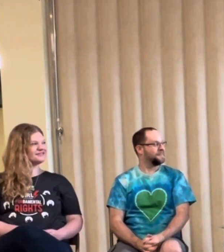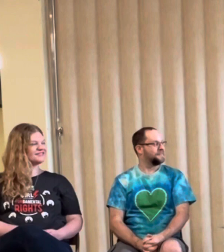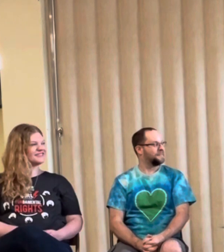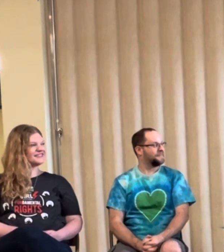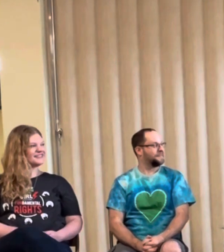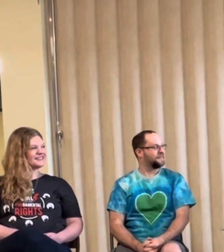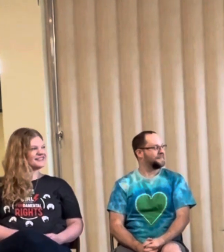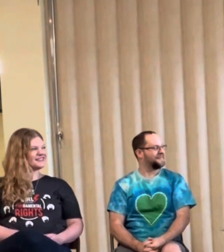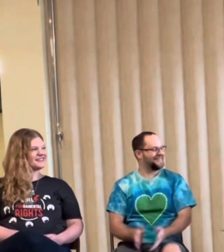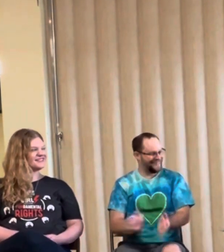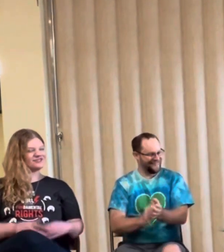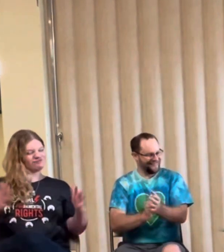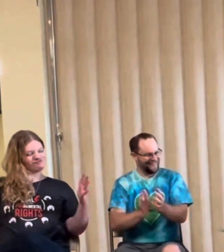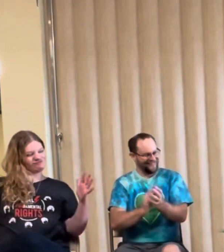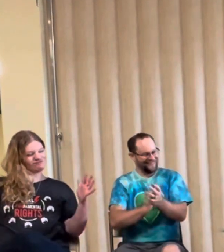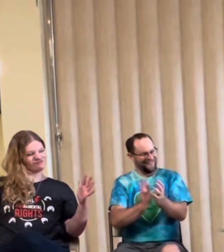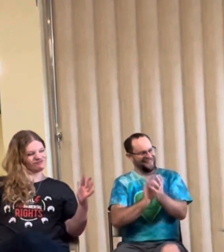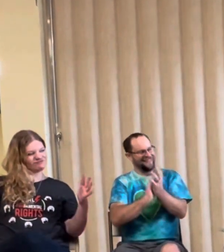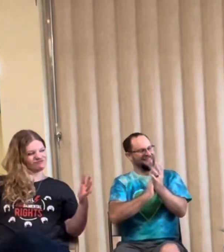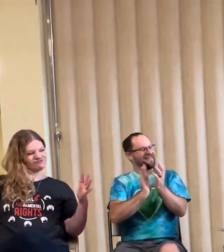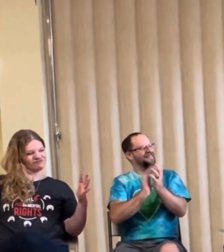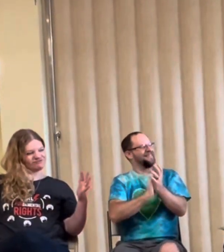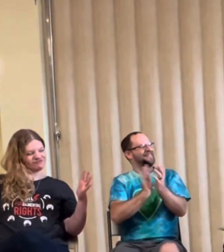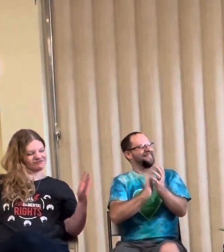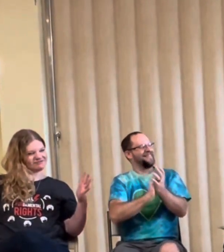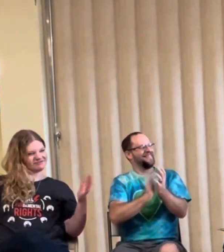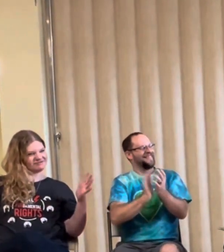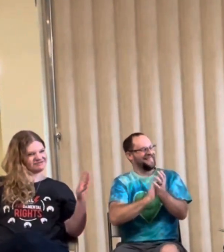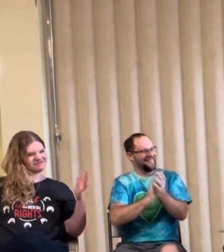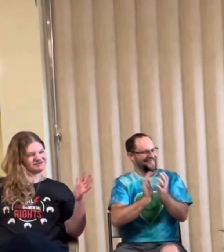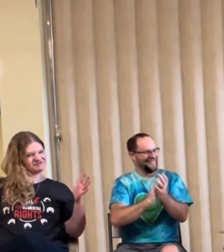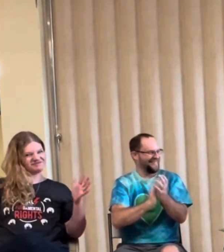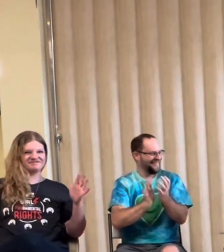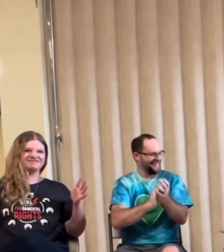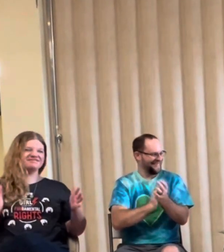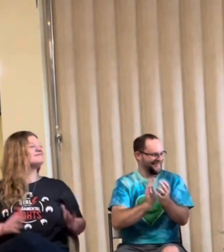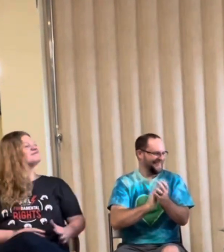GRANDPA! 🎶🎶 There we go!